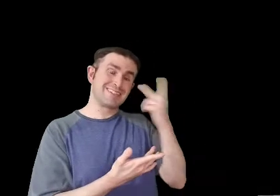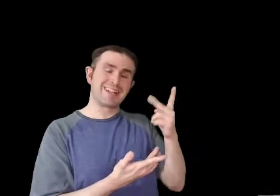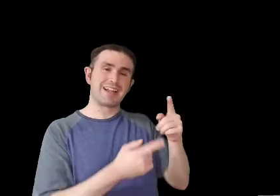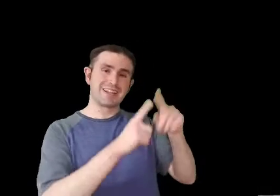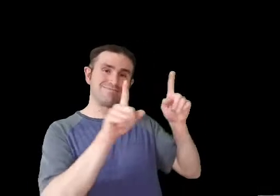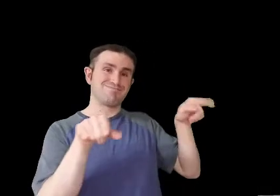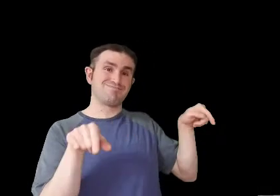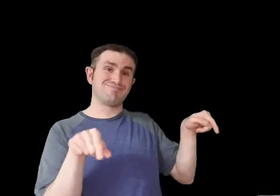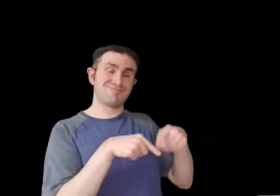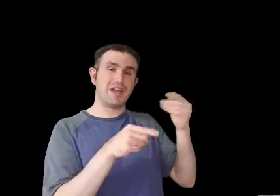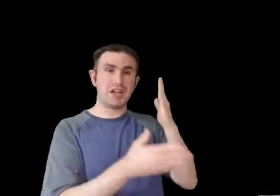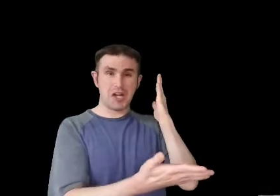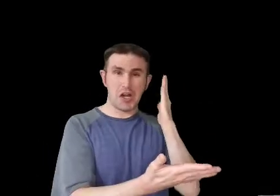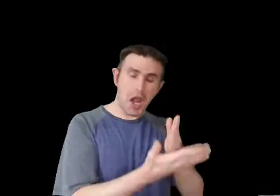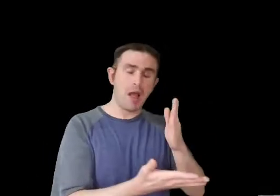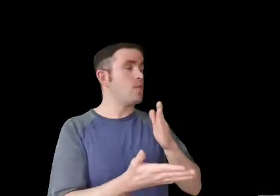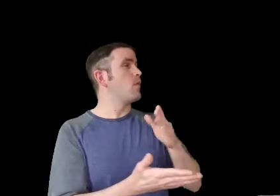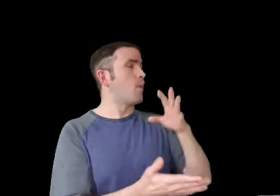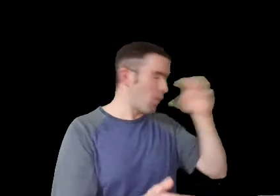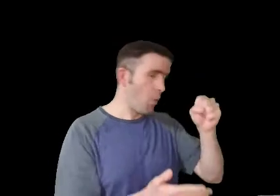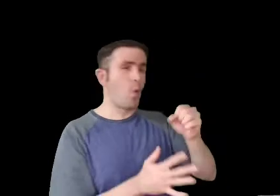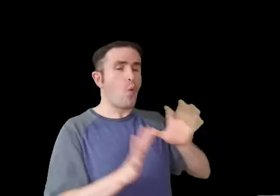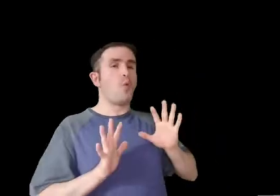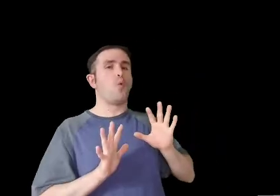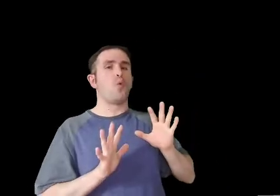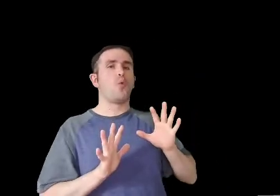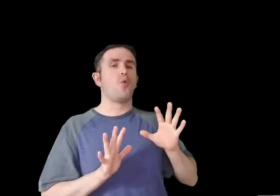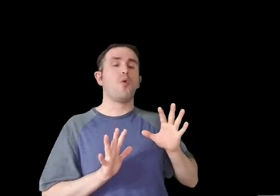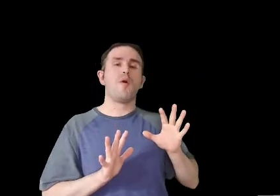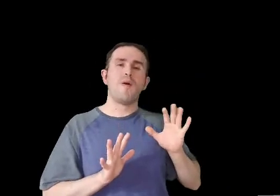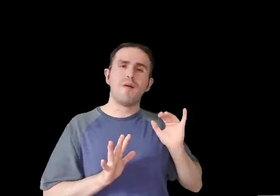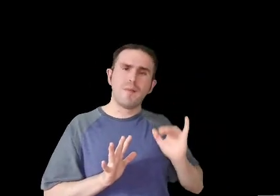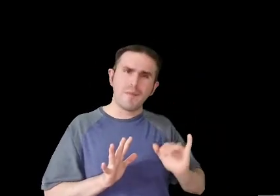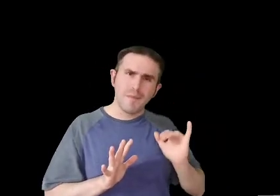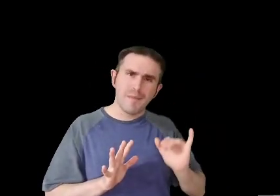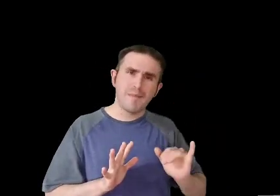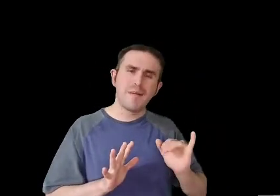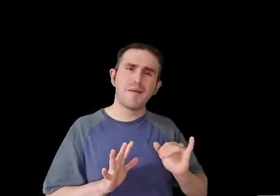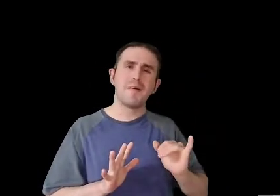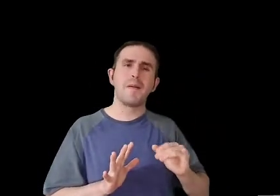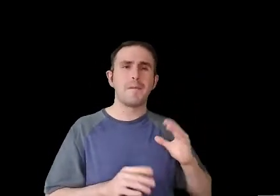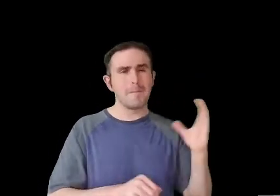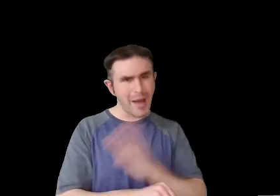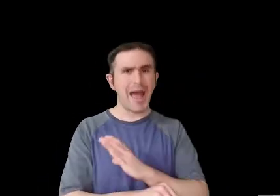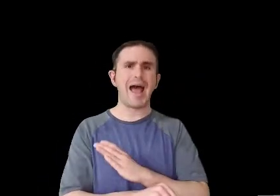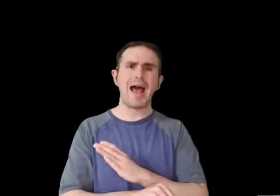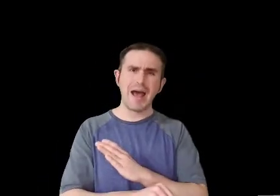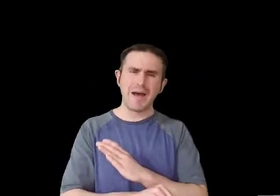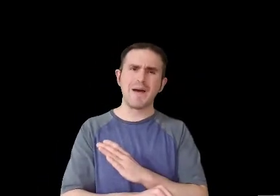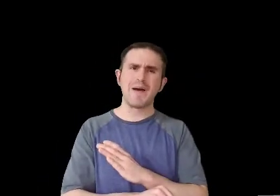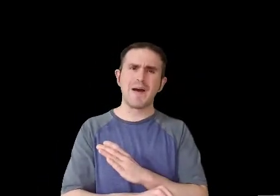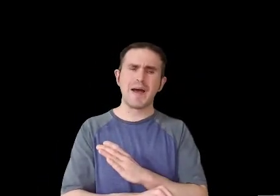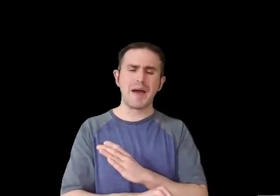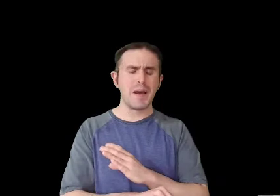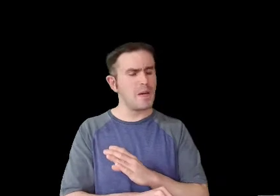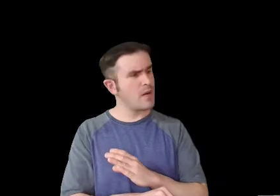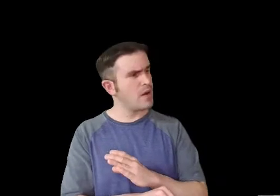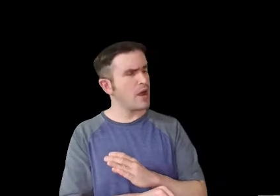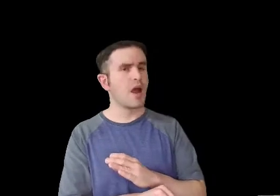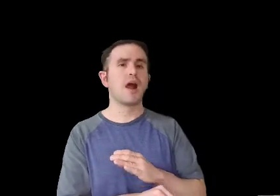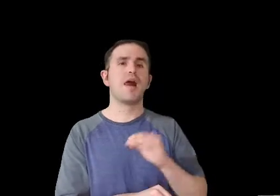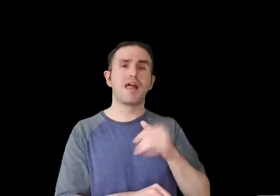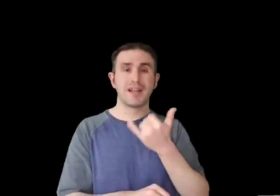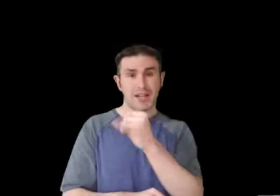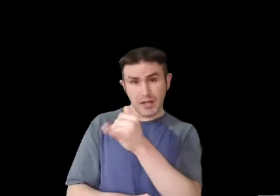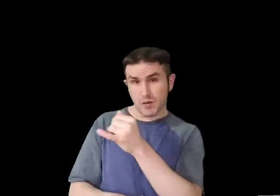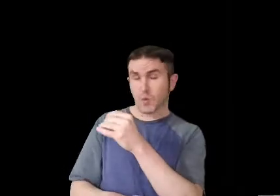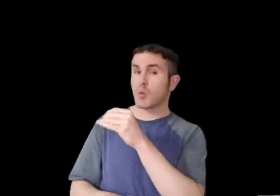traffic signs, like a stop sign, because it grabs the attention! So these colors: your yellows,